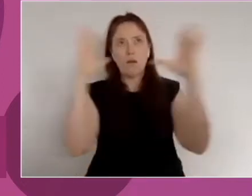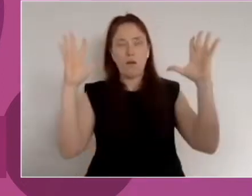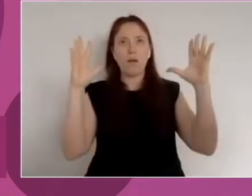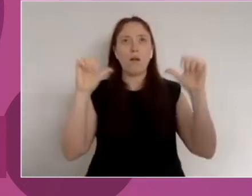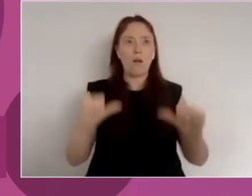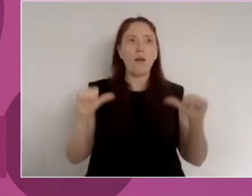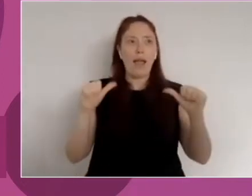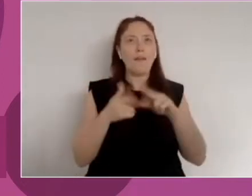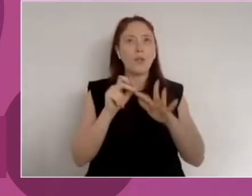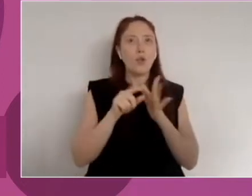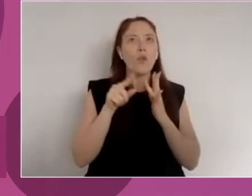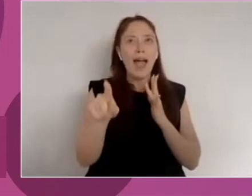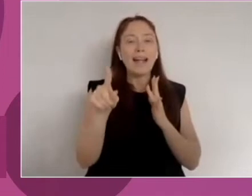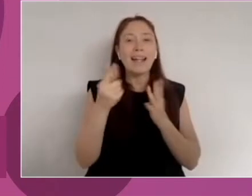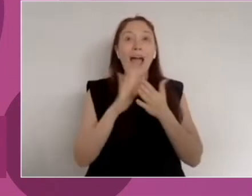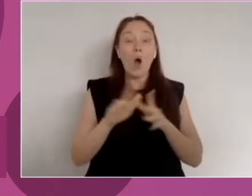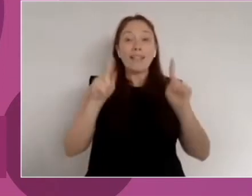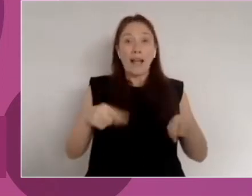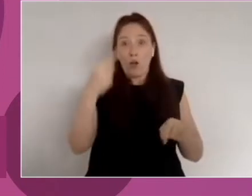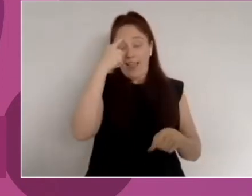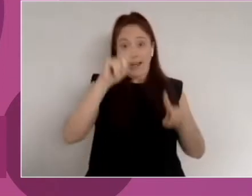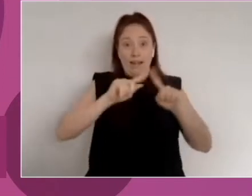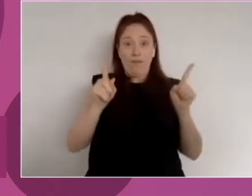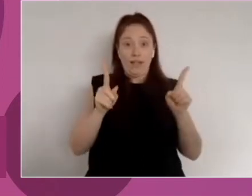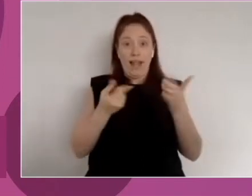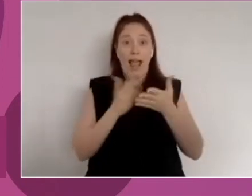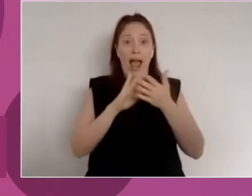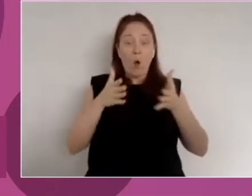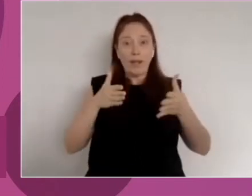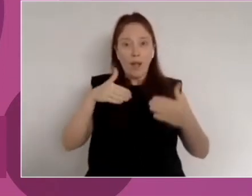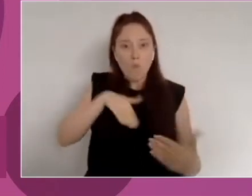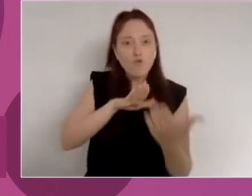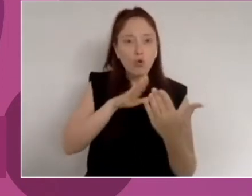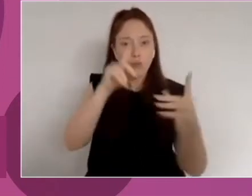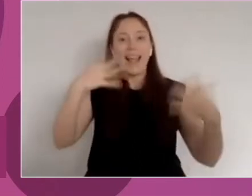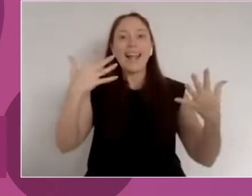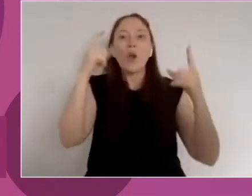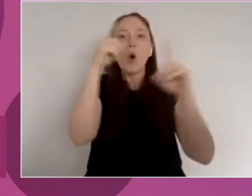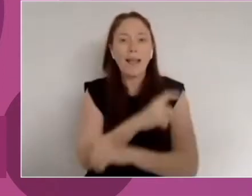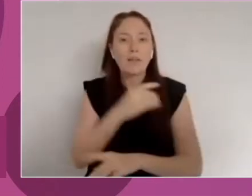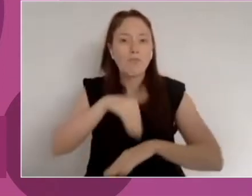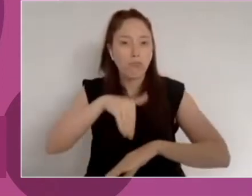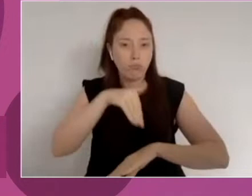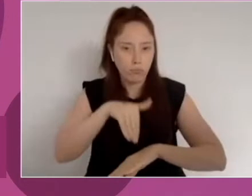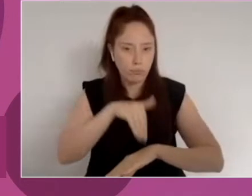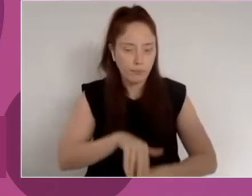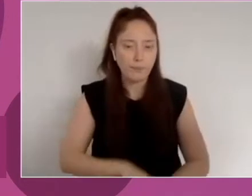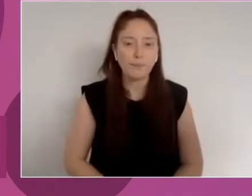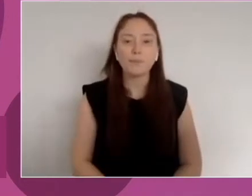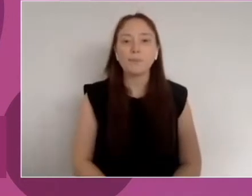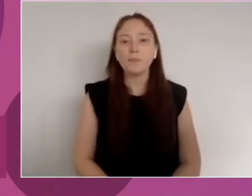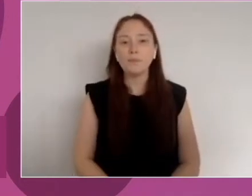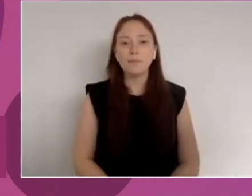think and we approach complex problems. When it comes to the three things that I've called